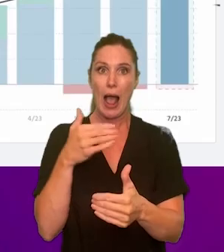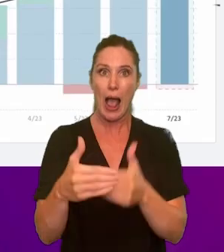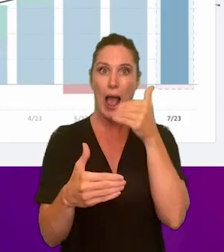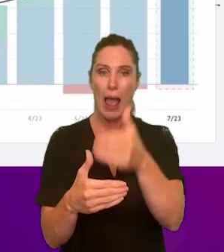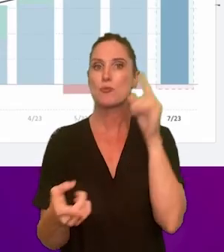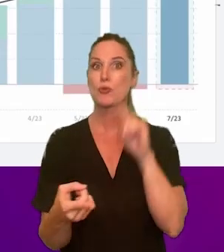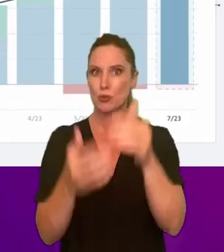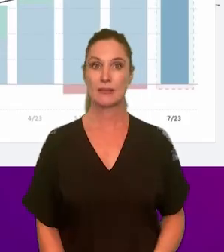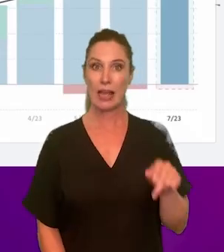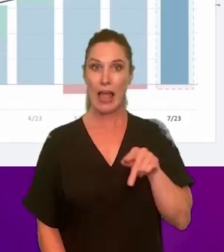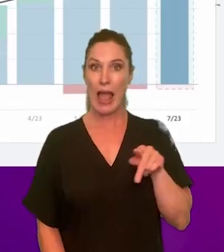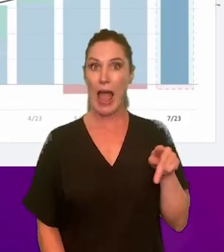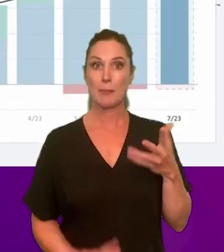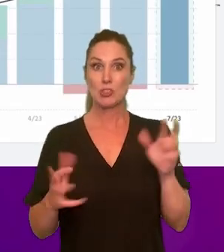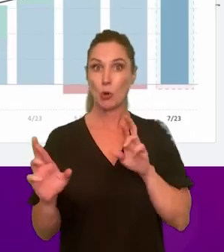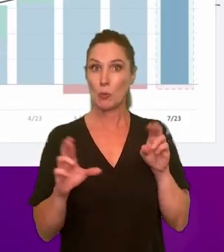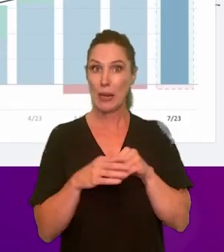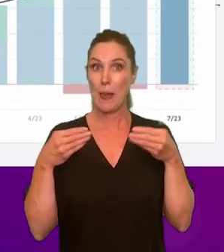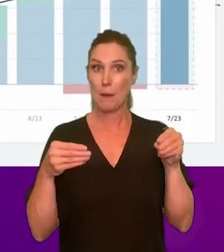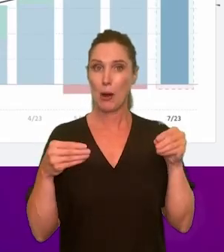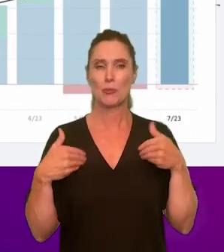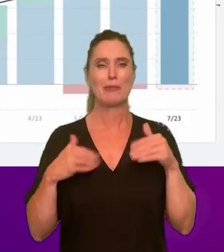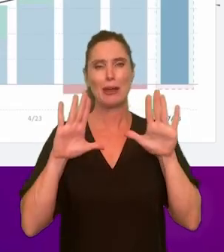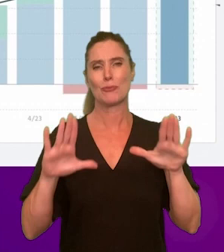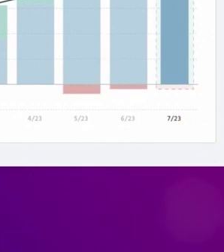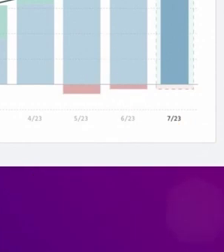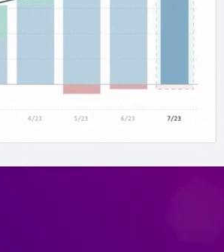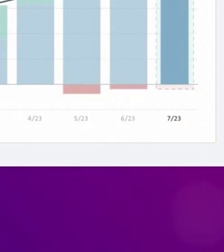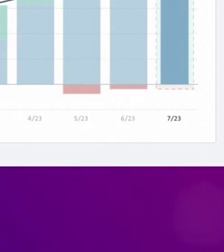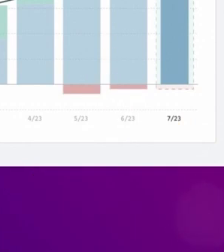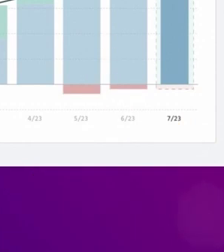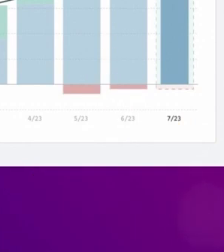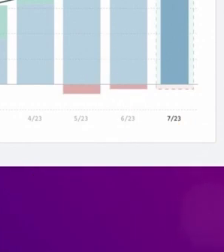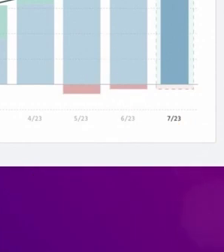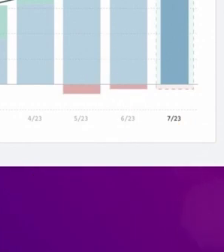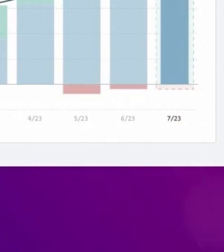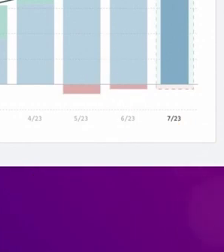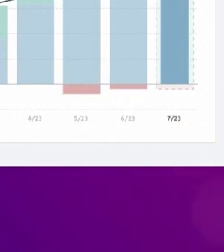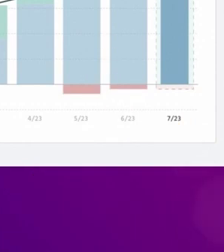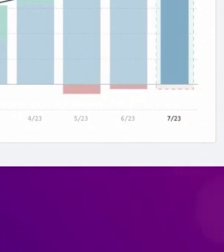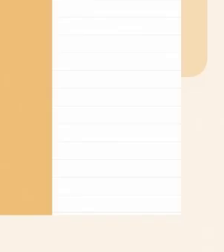The app is live in the market and we've had rave reviews from the community. We've got paying customers with excellent retention.